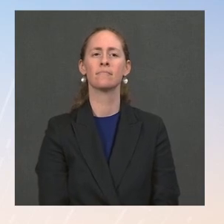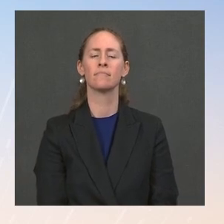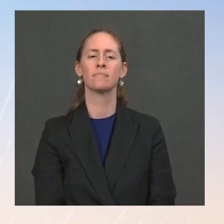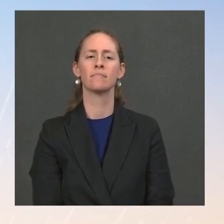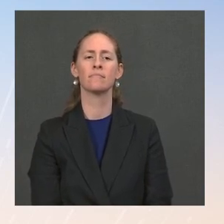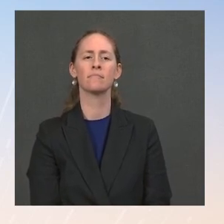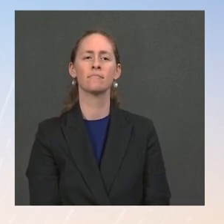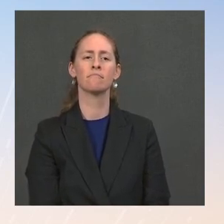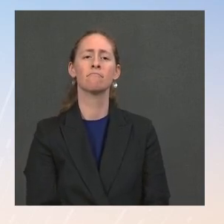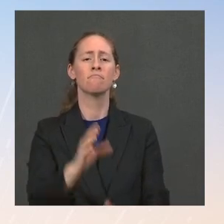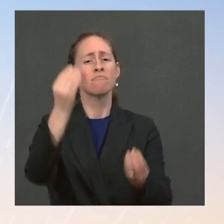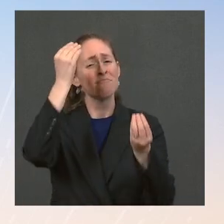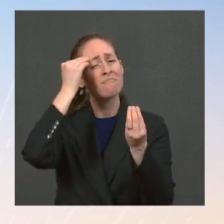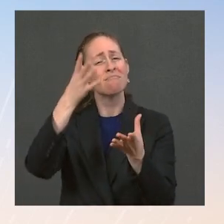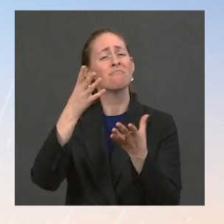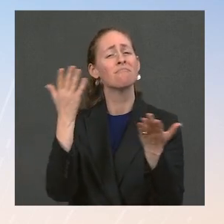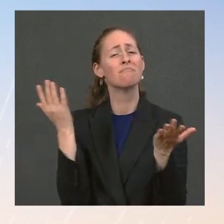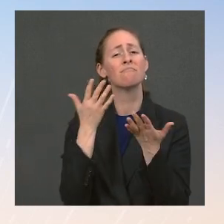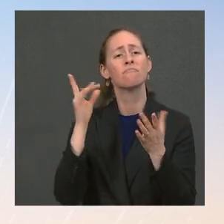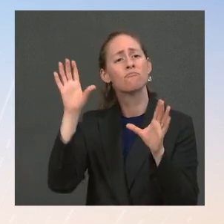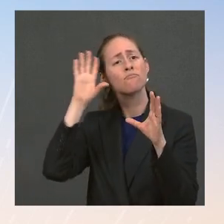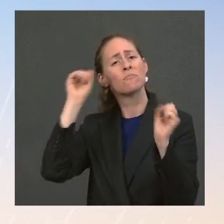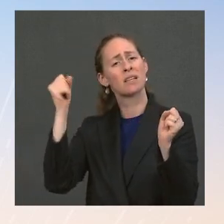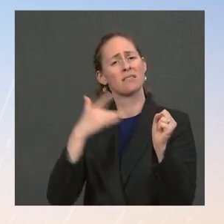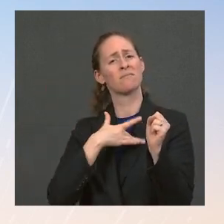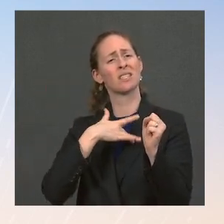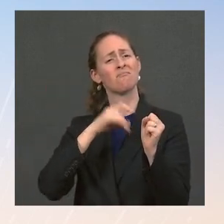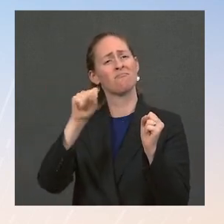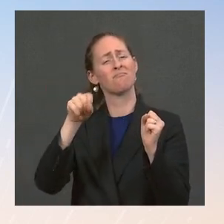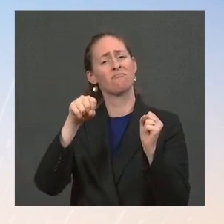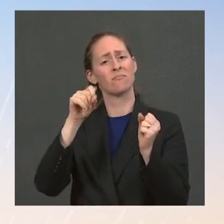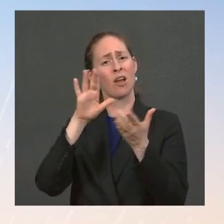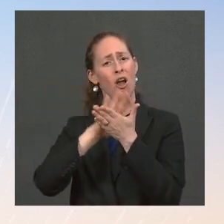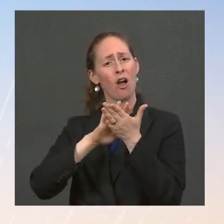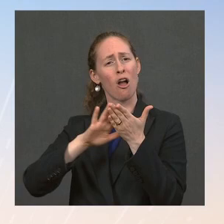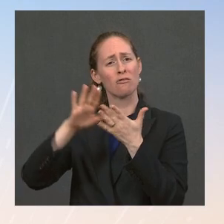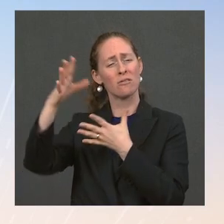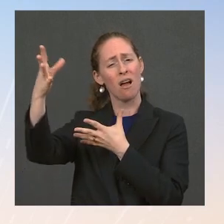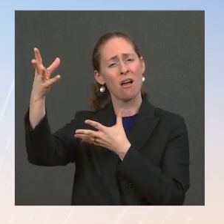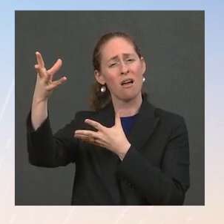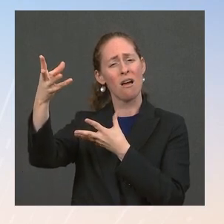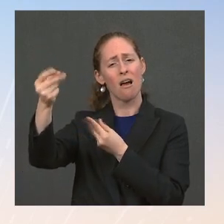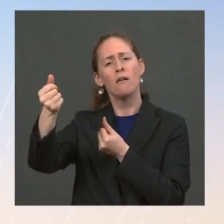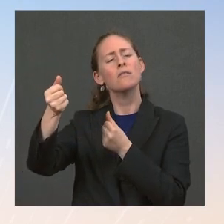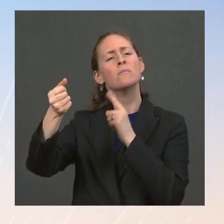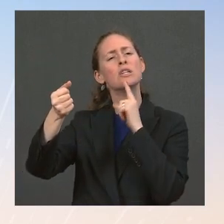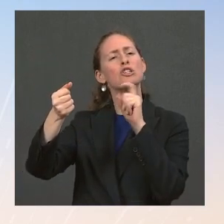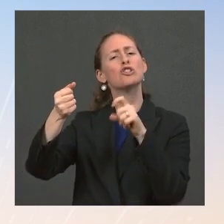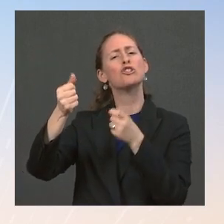we should lower the cost of college, make it more affordable to people. He wants to ensure it's a -- an option.